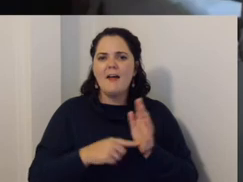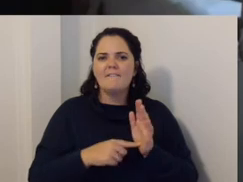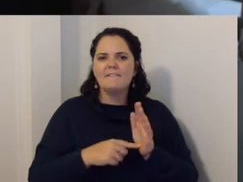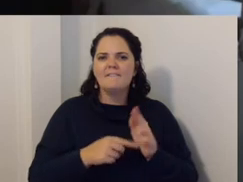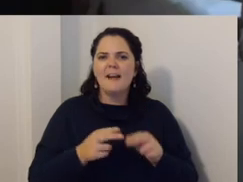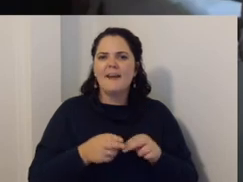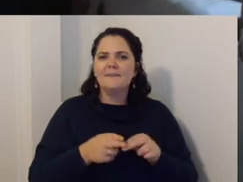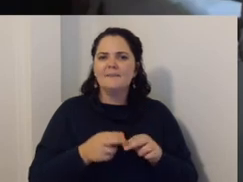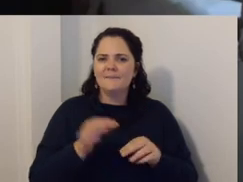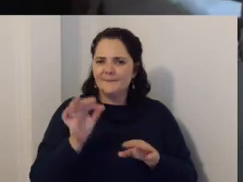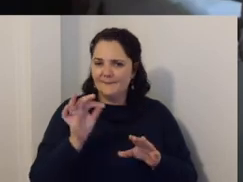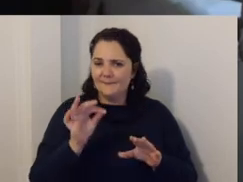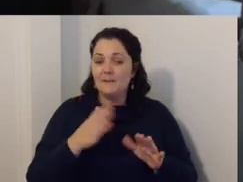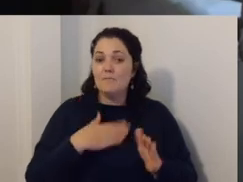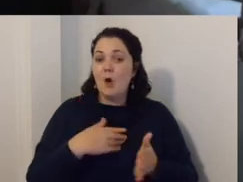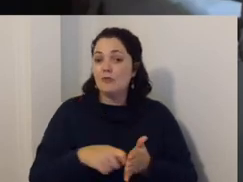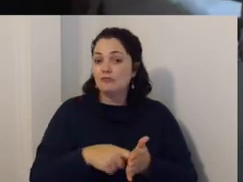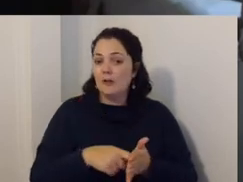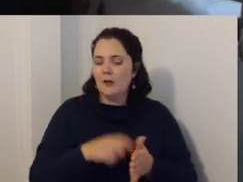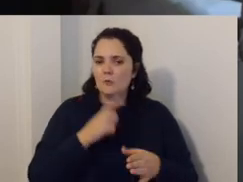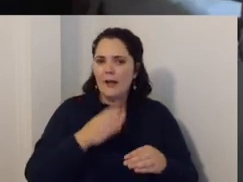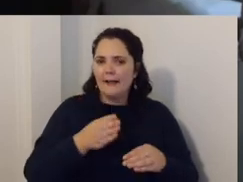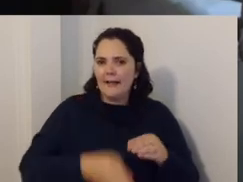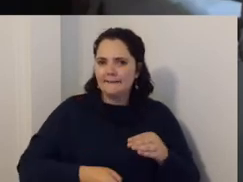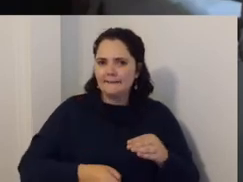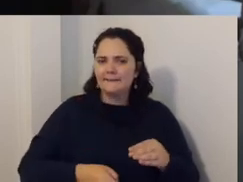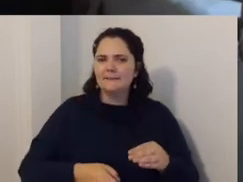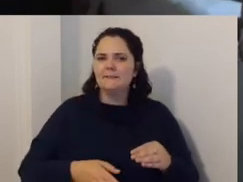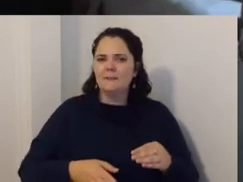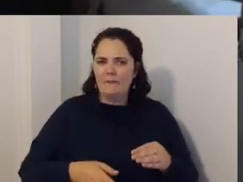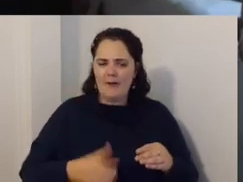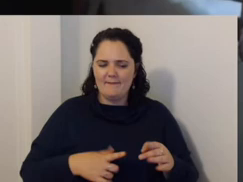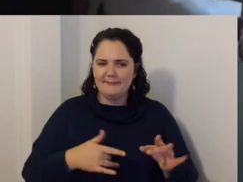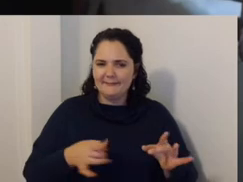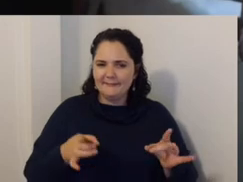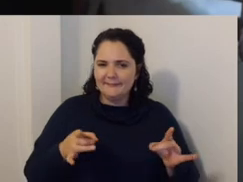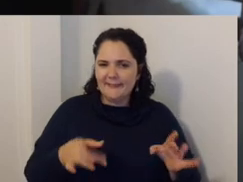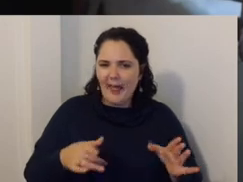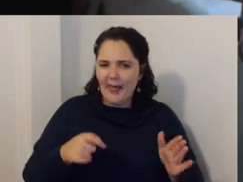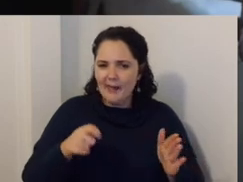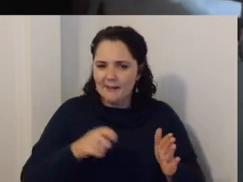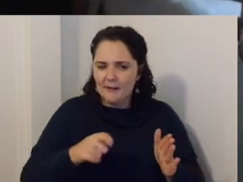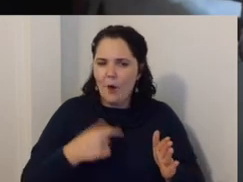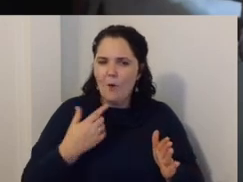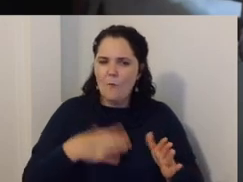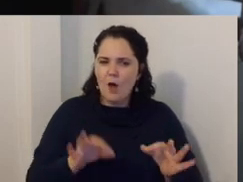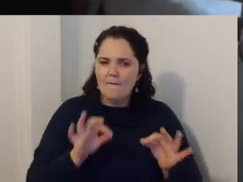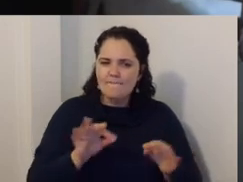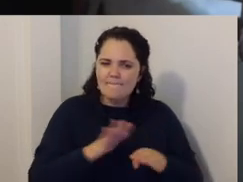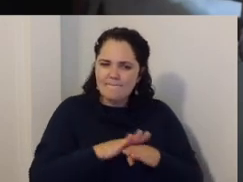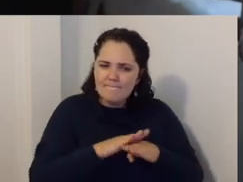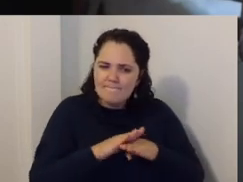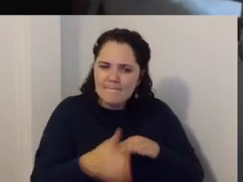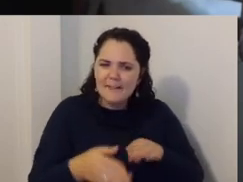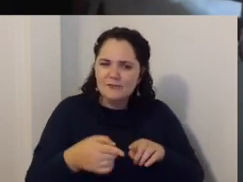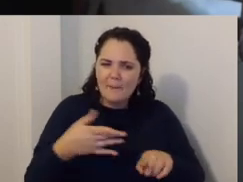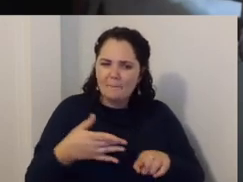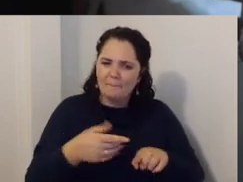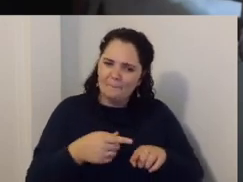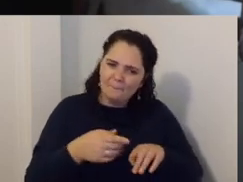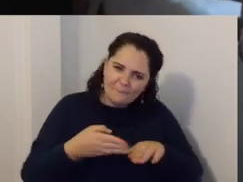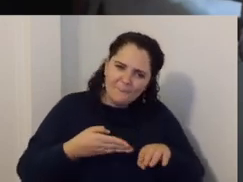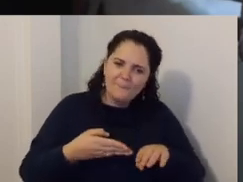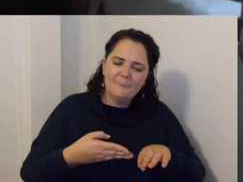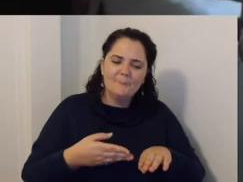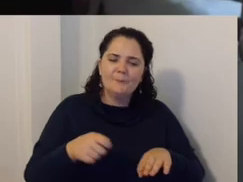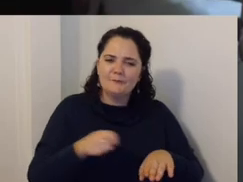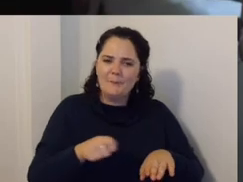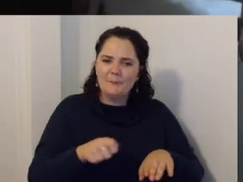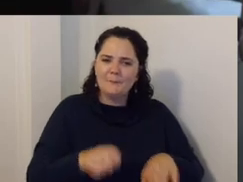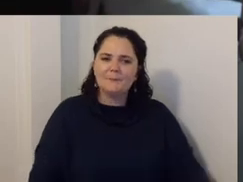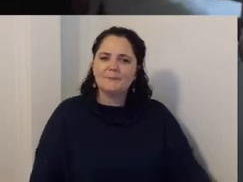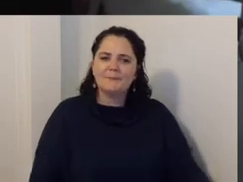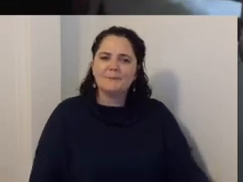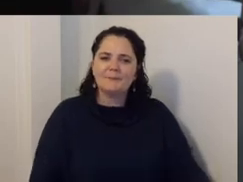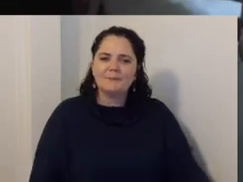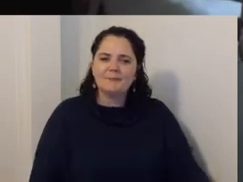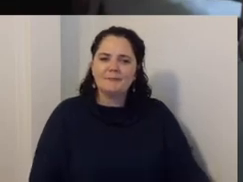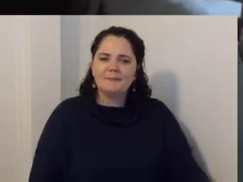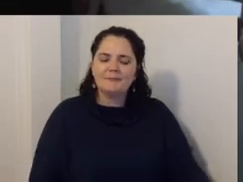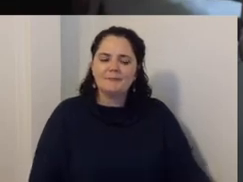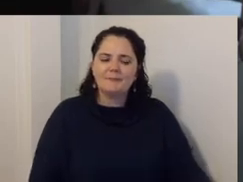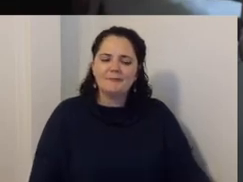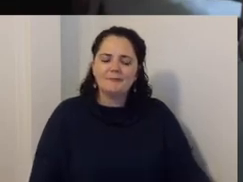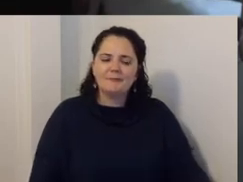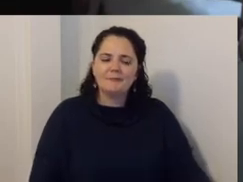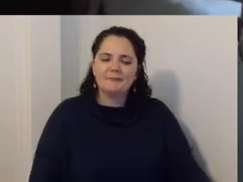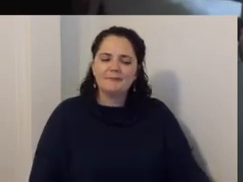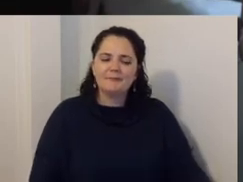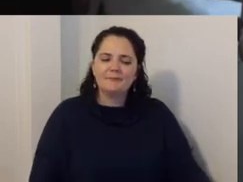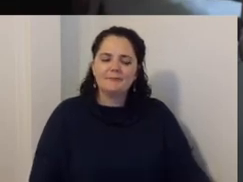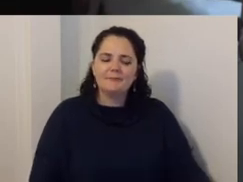again just as I'm starting to do my erasure, I want to get a nice fresh sharp dark edge to it